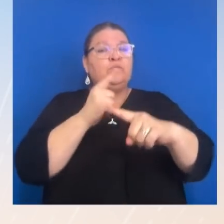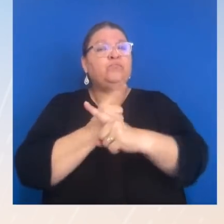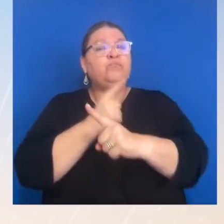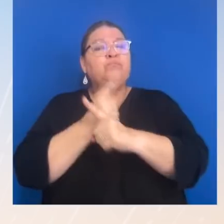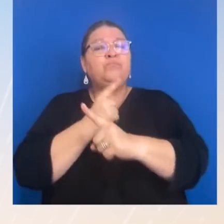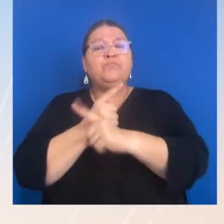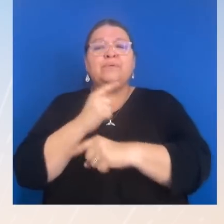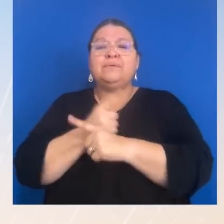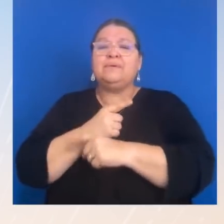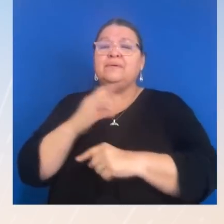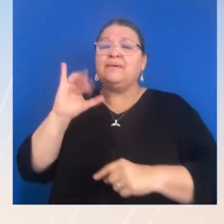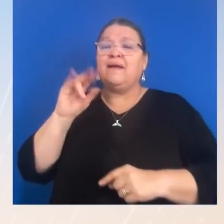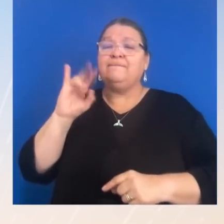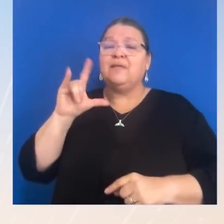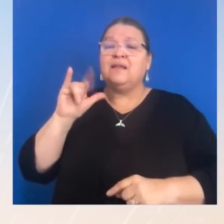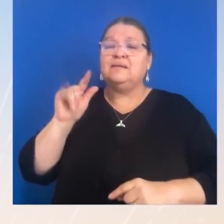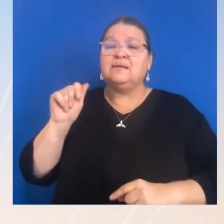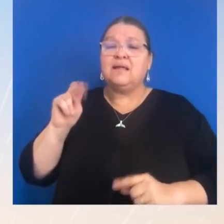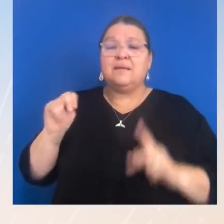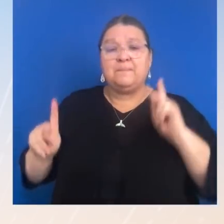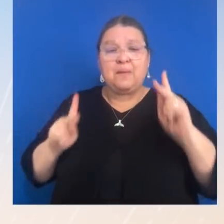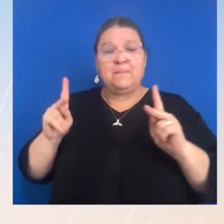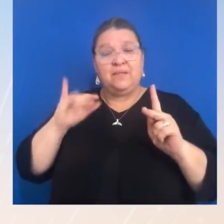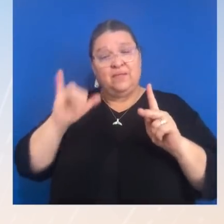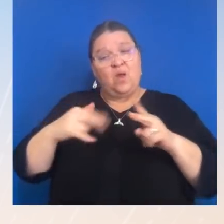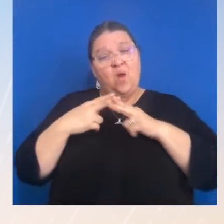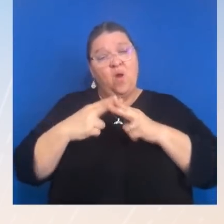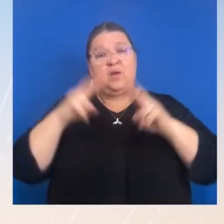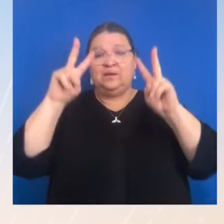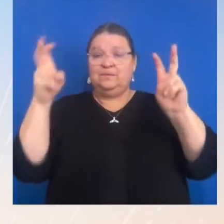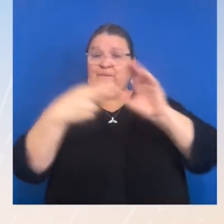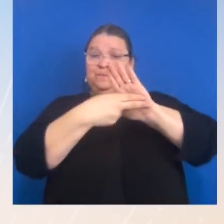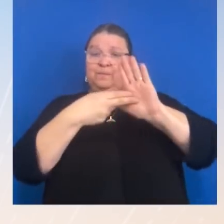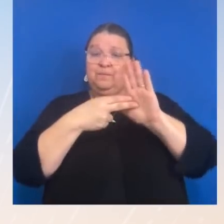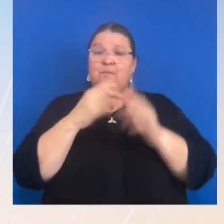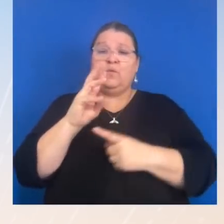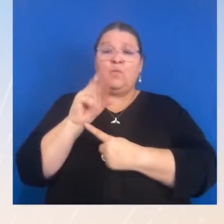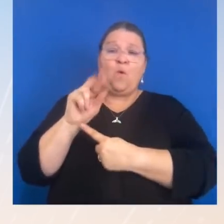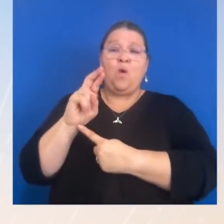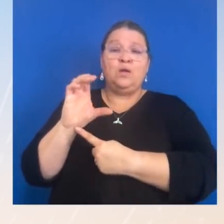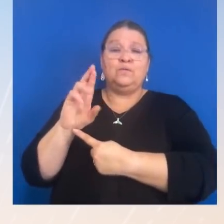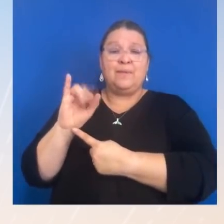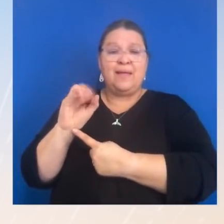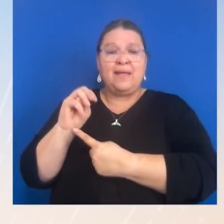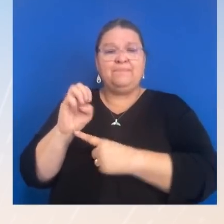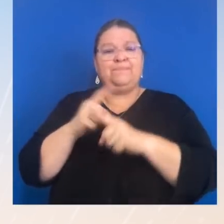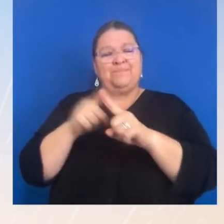The Journal is reporting that Saudi Prince Mohammed bin Salman declined a request to speak with President Biden recently.